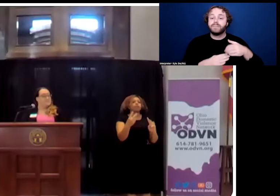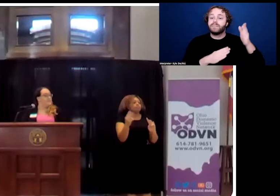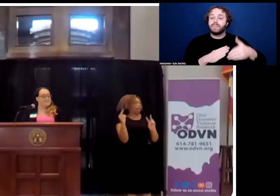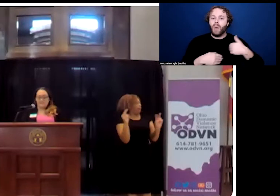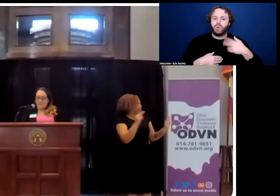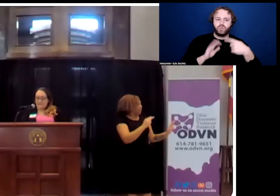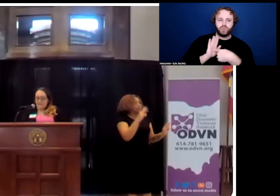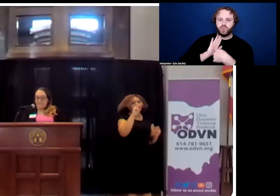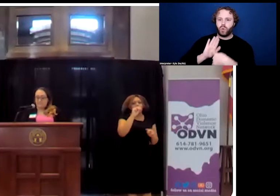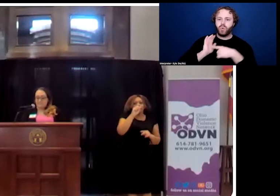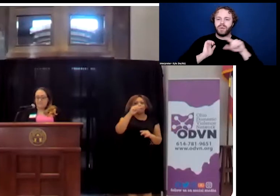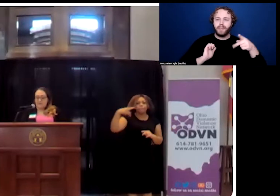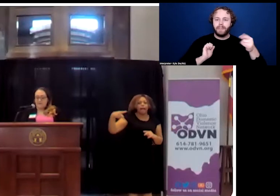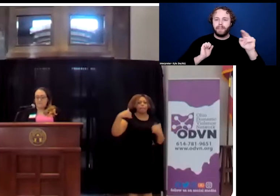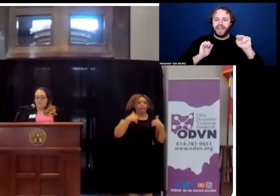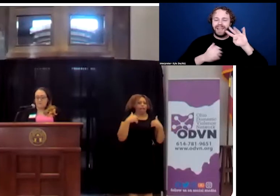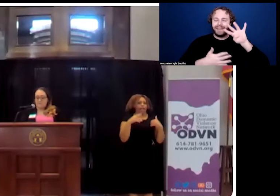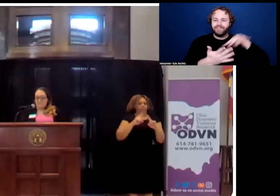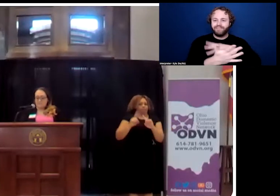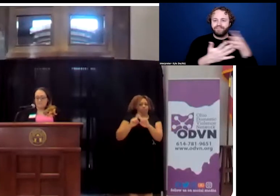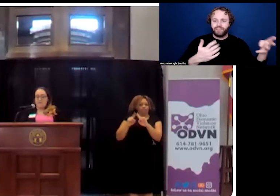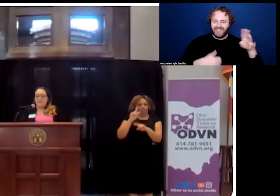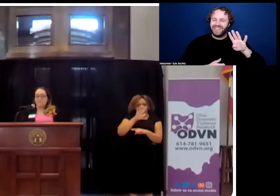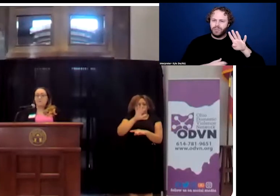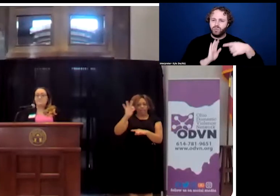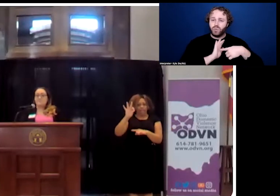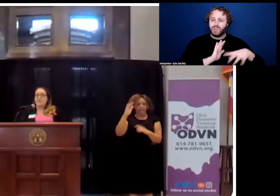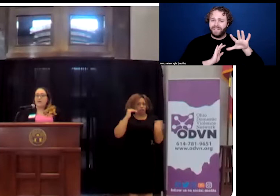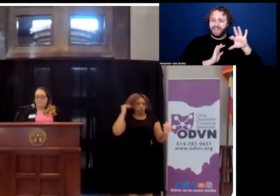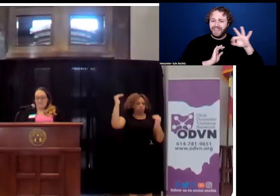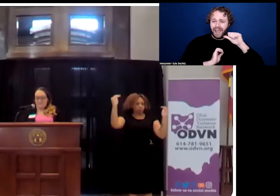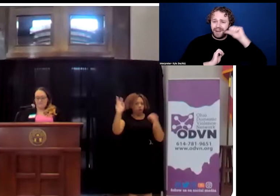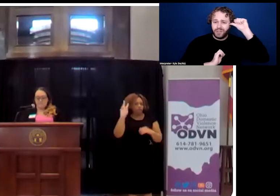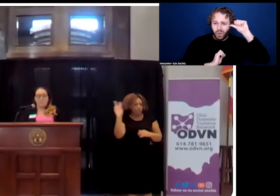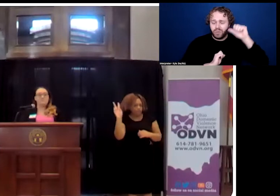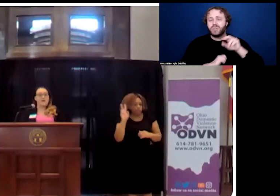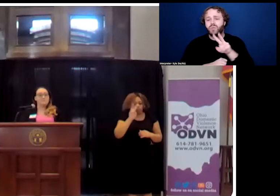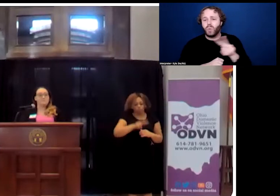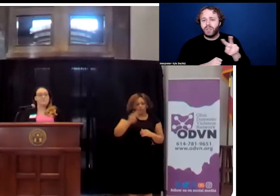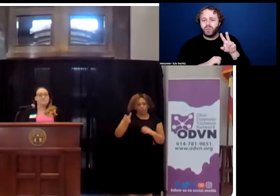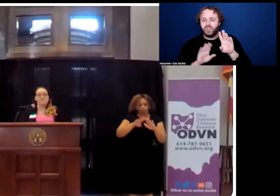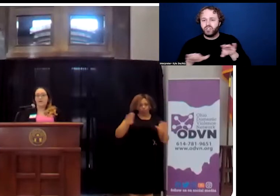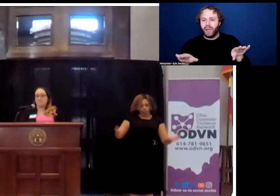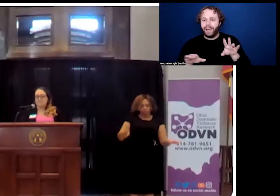designating the 59 adult victims and 22 child victims who have tragically lost their lives.